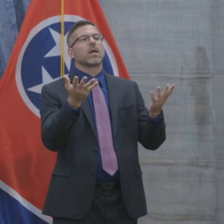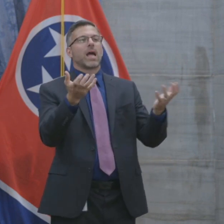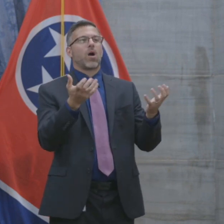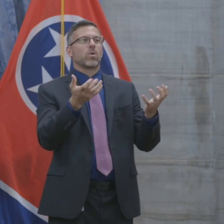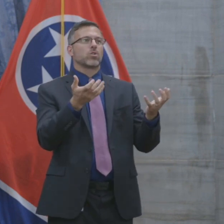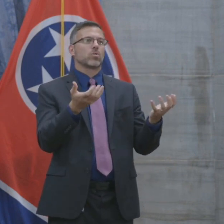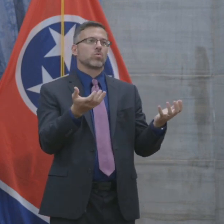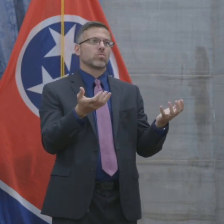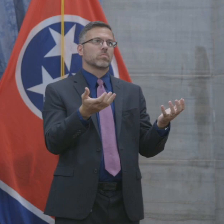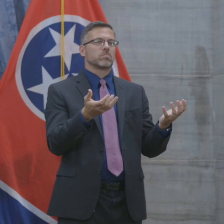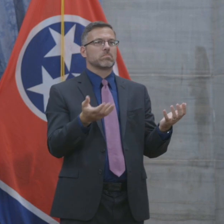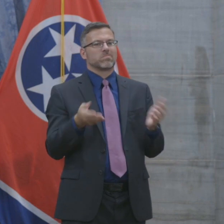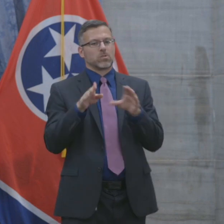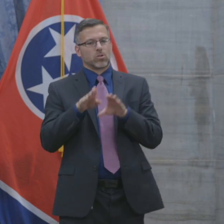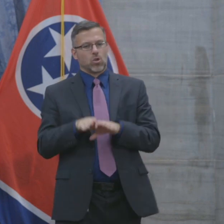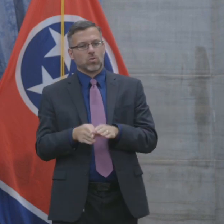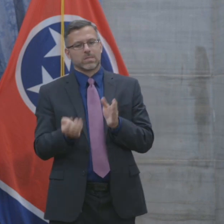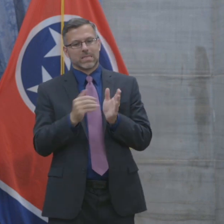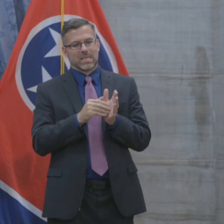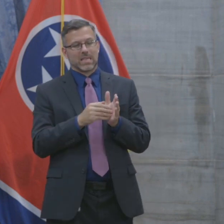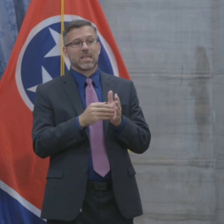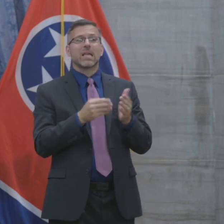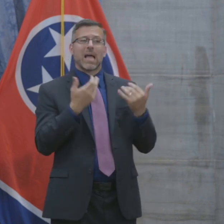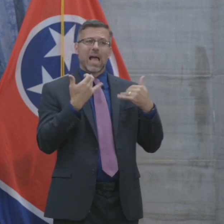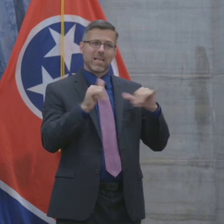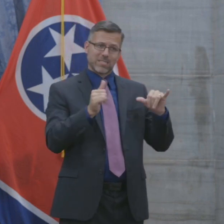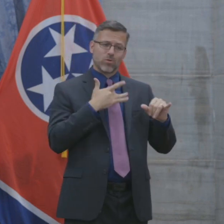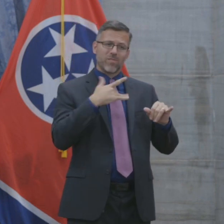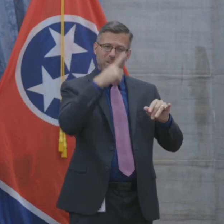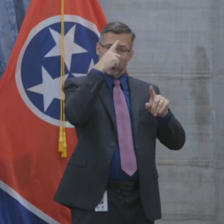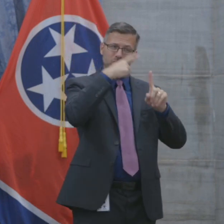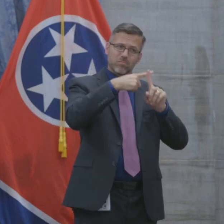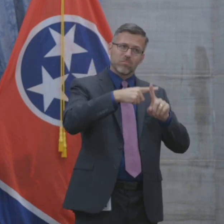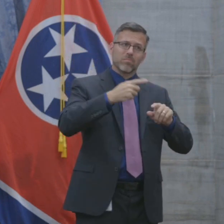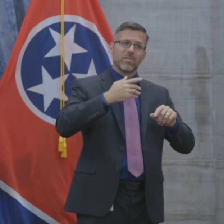So the bigger entities, the large events are going to take